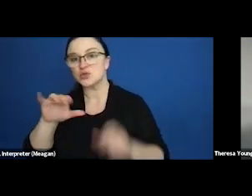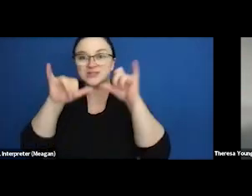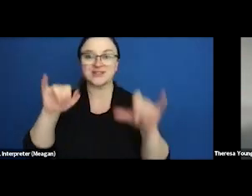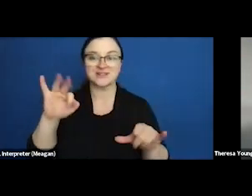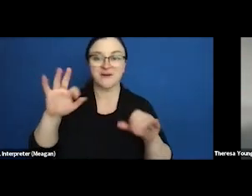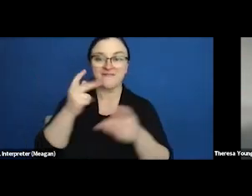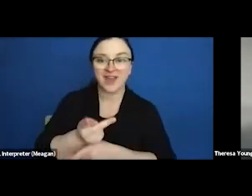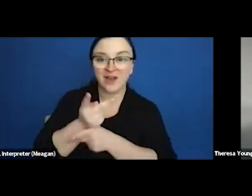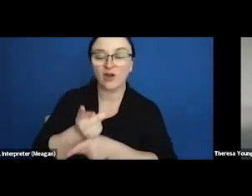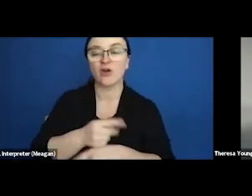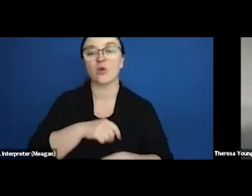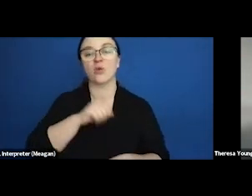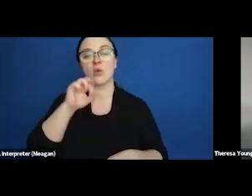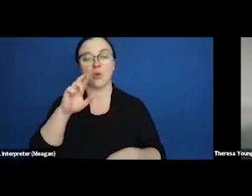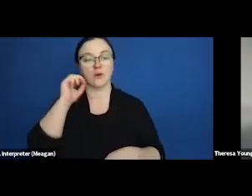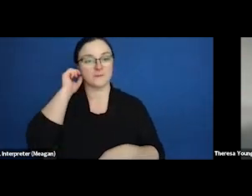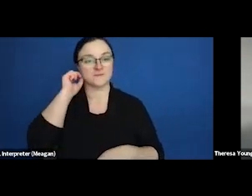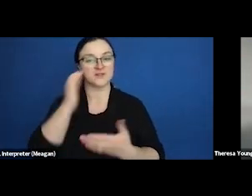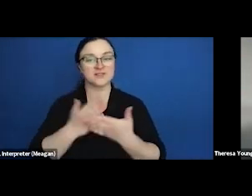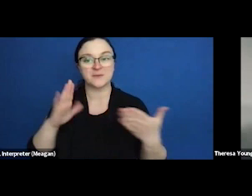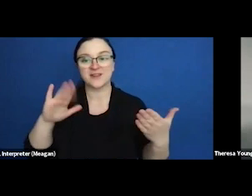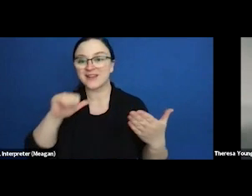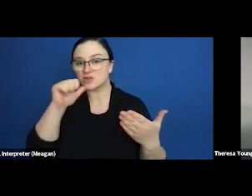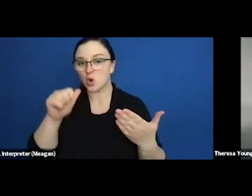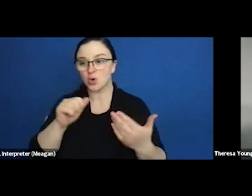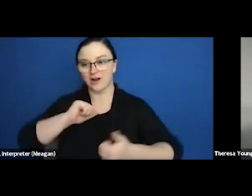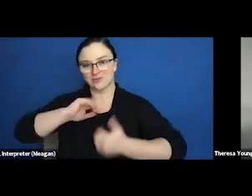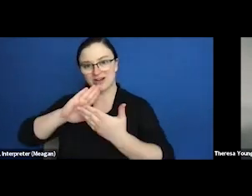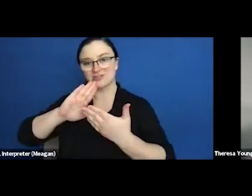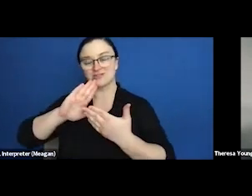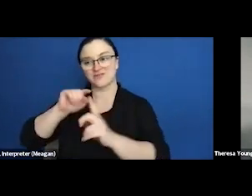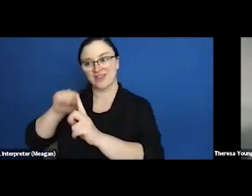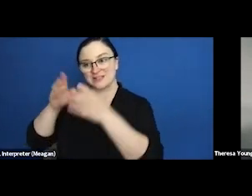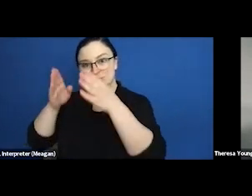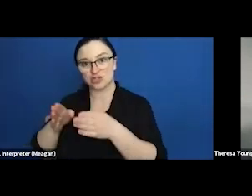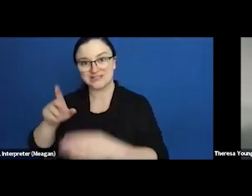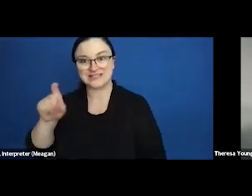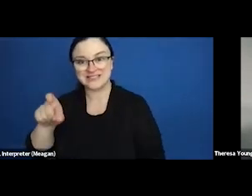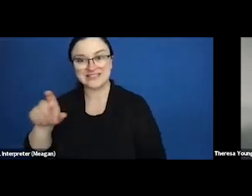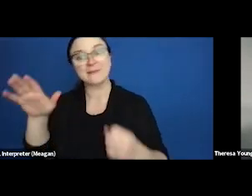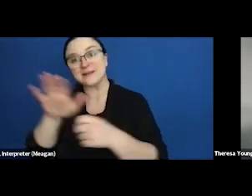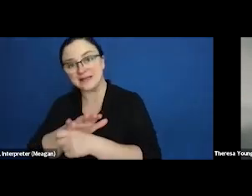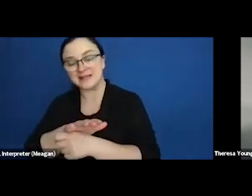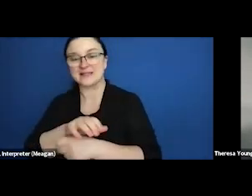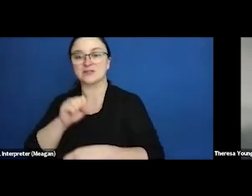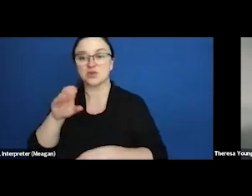or something that doesn't address all of the needs of a person. So including those that address co-occurring mental health needs.